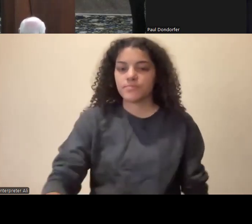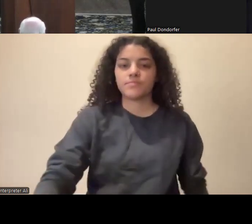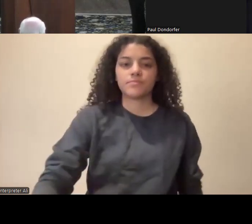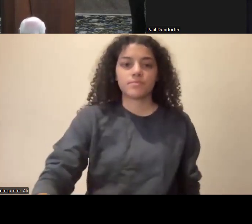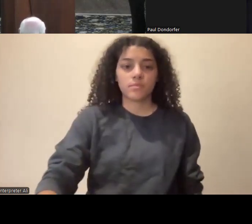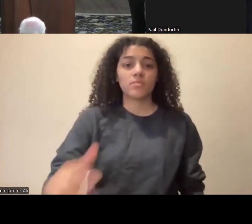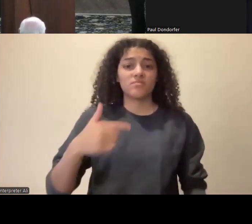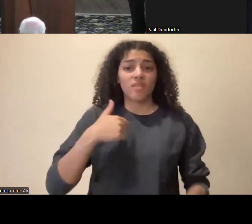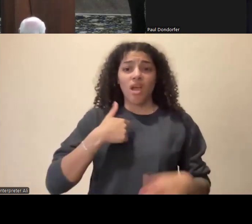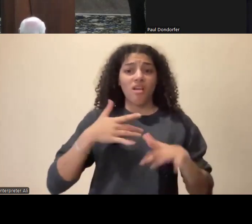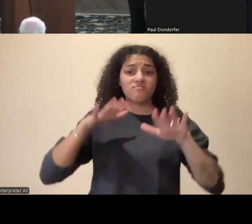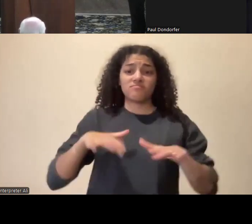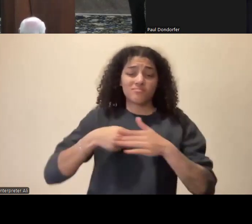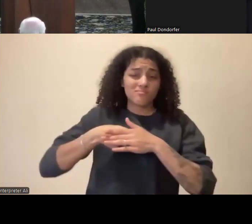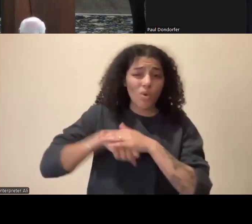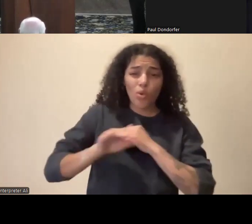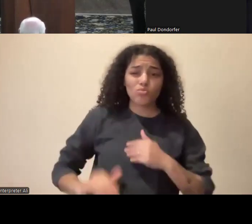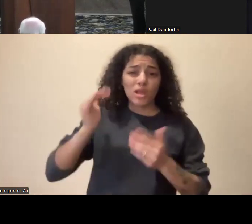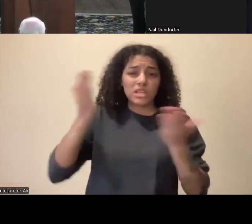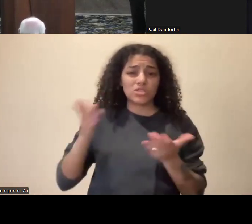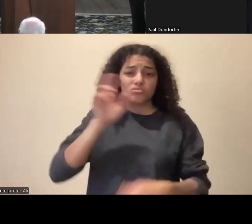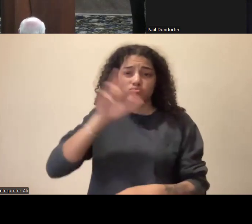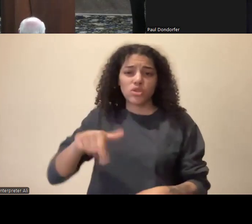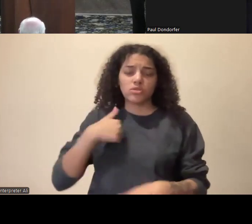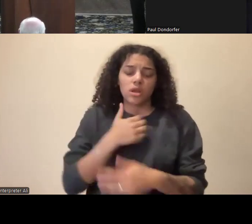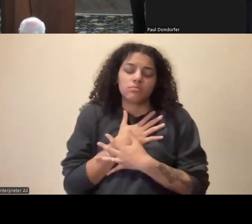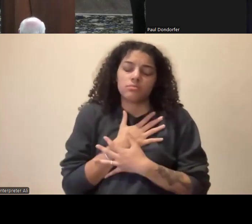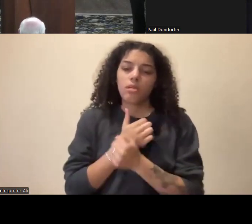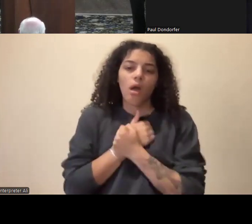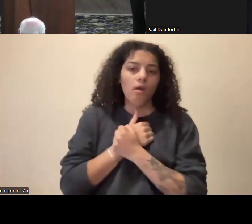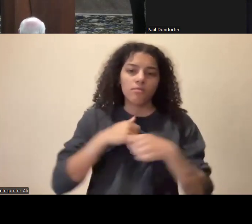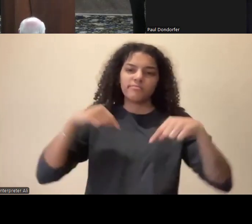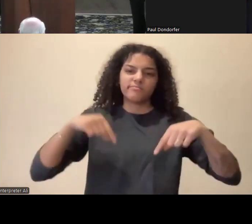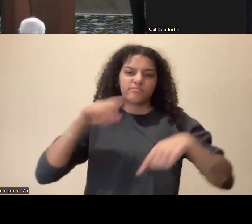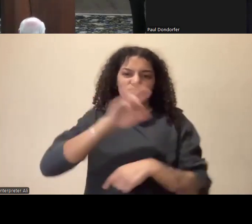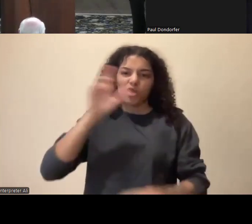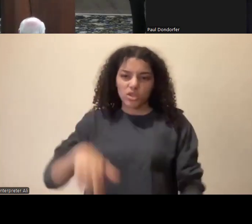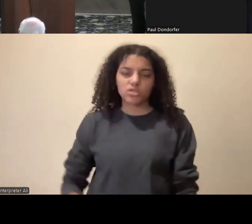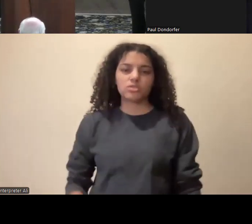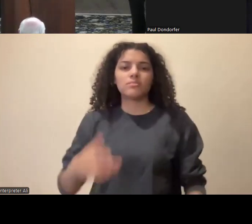Rochester my whole life I love this city so much So I'm so proud that we can contribute something